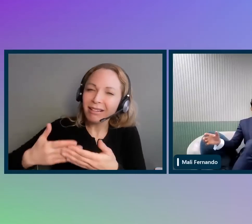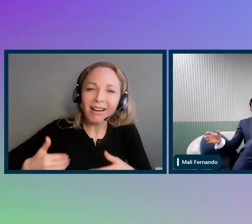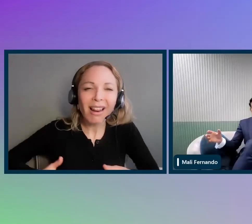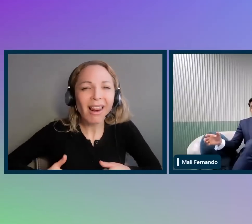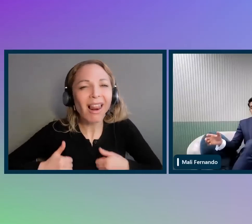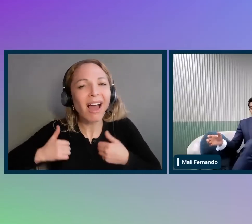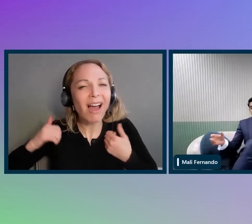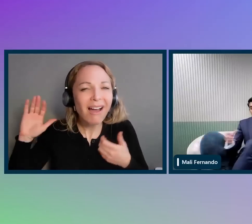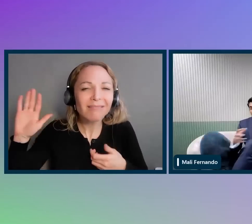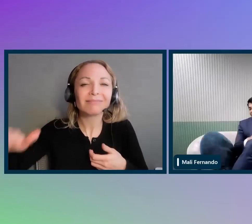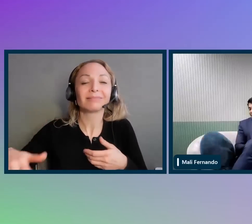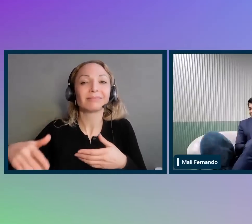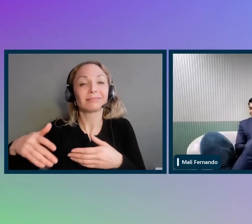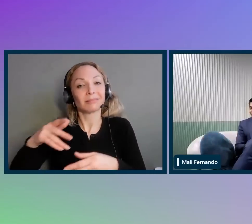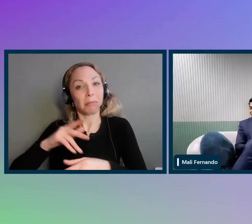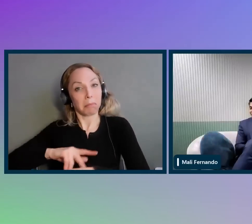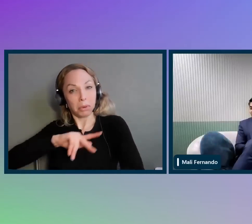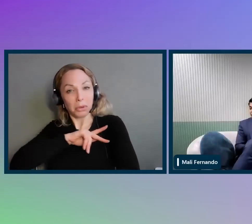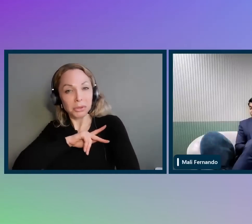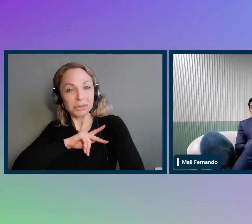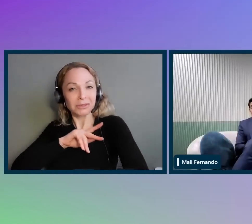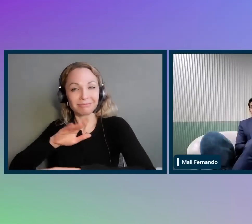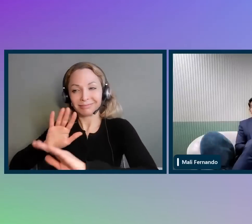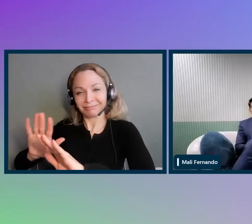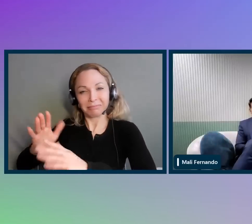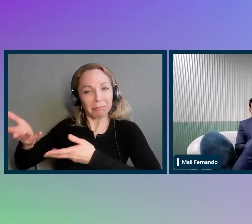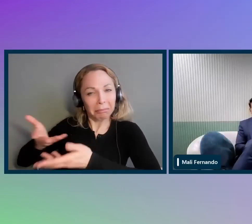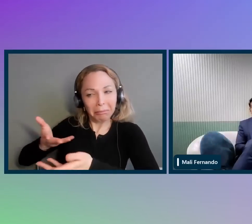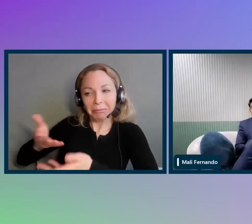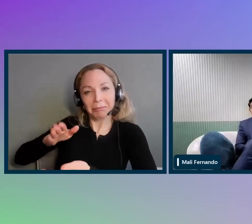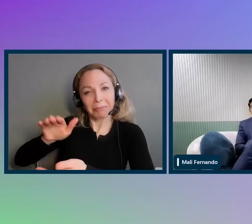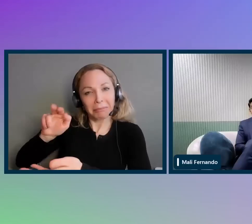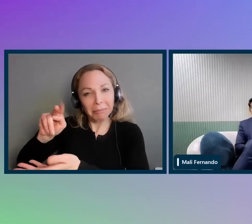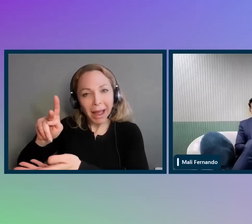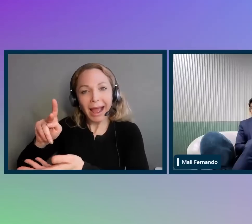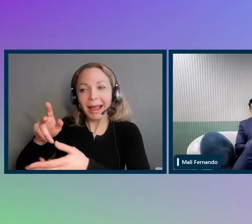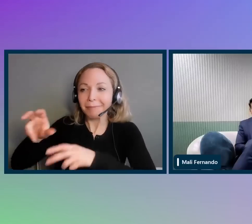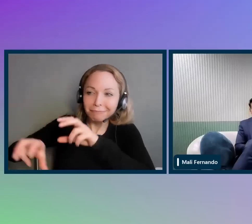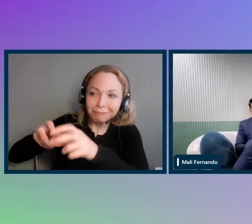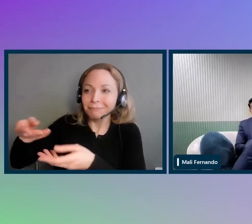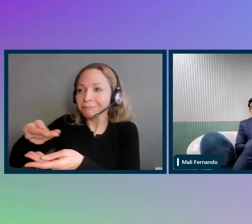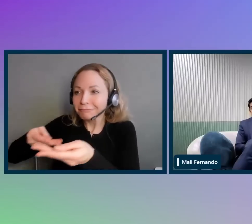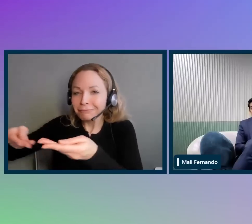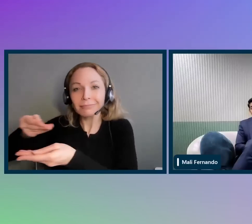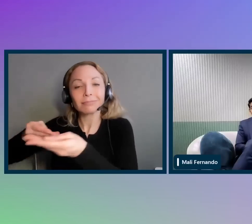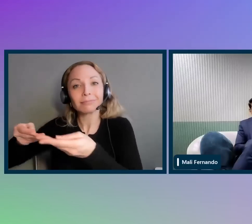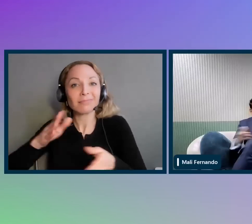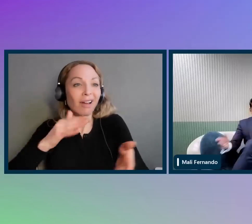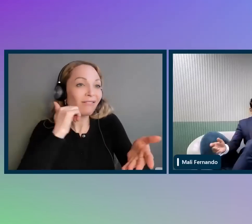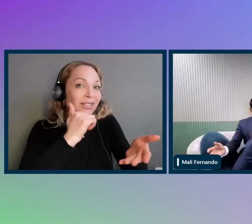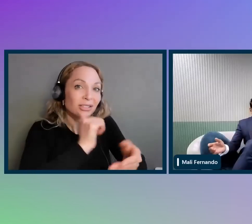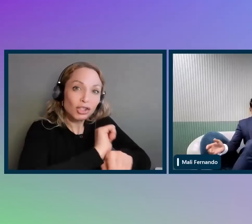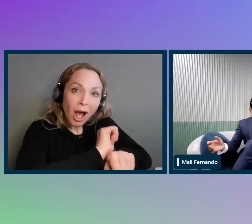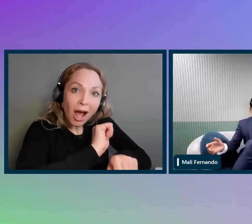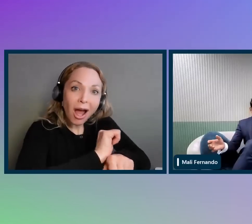And he said, Mali, he said something really funny. He said, Mali, I want you guys to get out there and start talking about this. I don't think you're talking enough